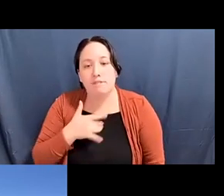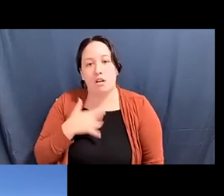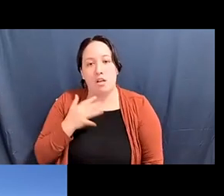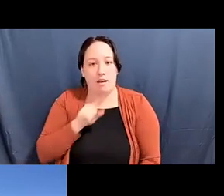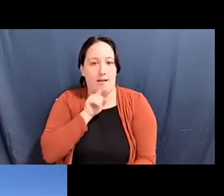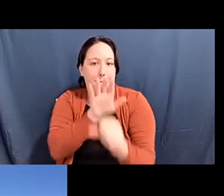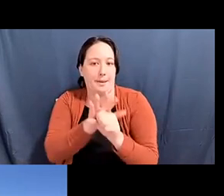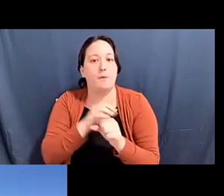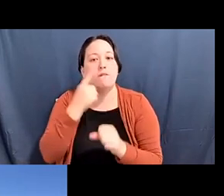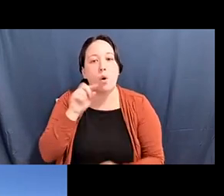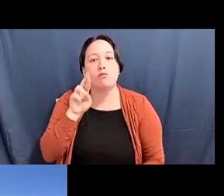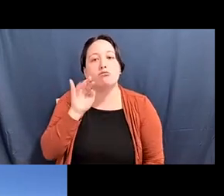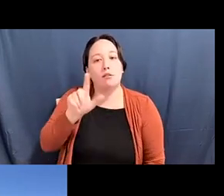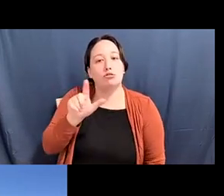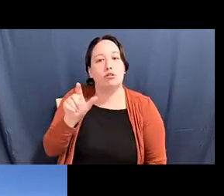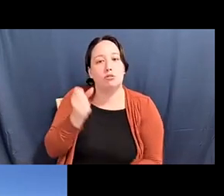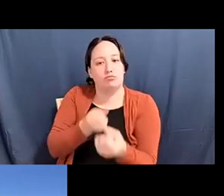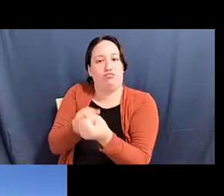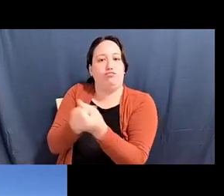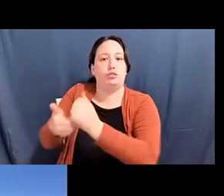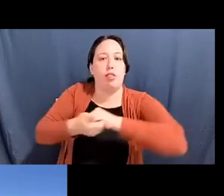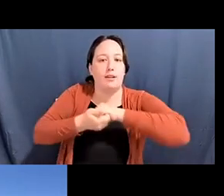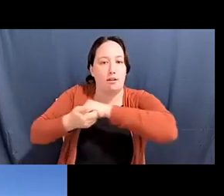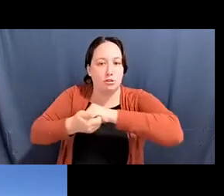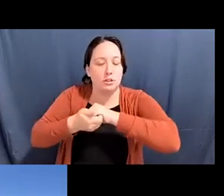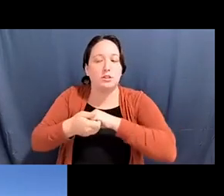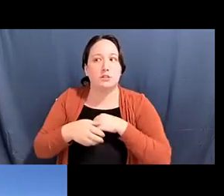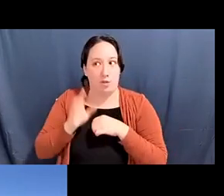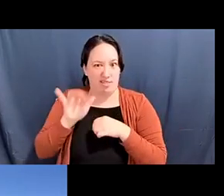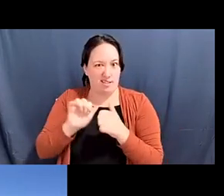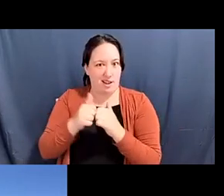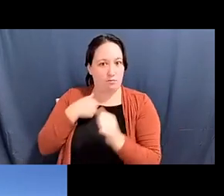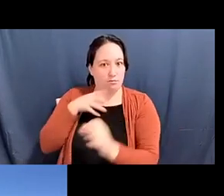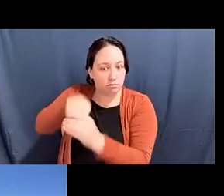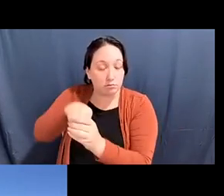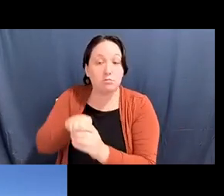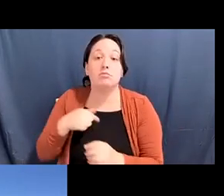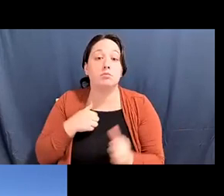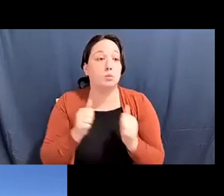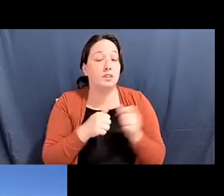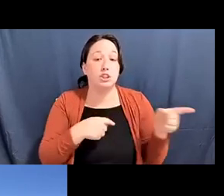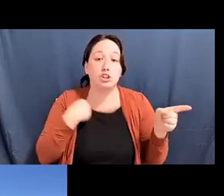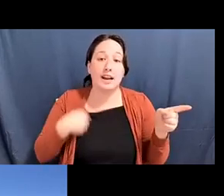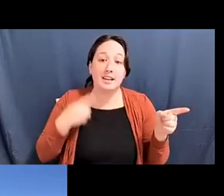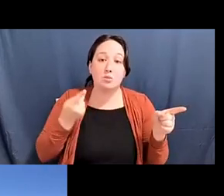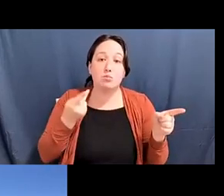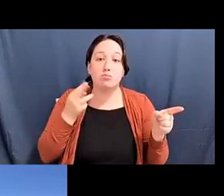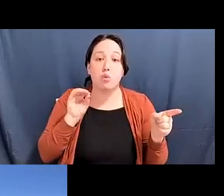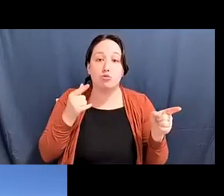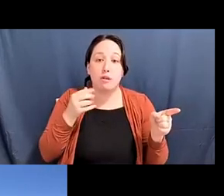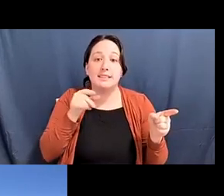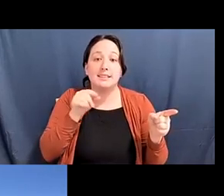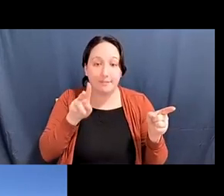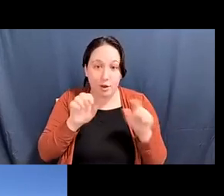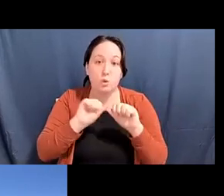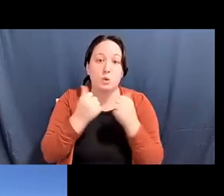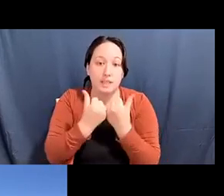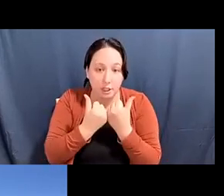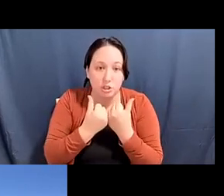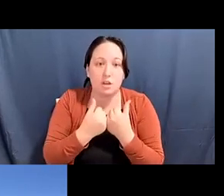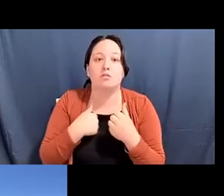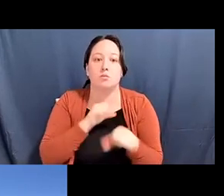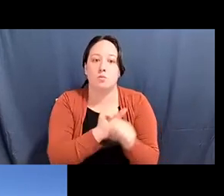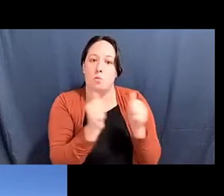Alex Tom he/him: And that's really how I got involved. And I was at the Chinese Progressive Association and worked very closely with Pam, I was there for about 15 years.